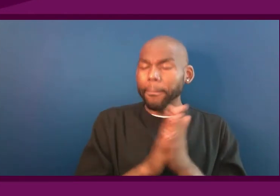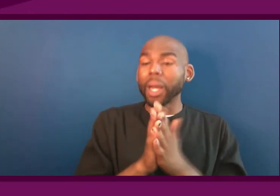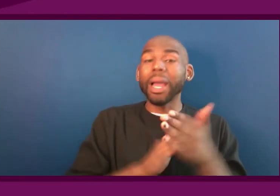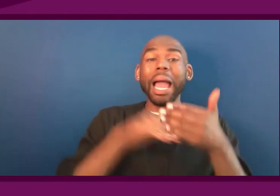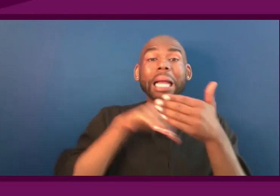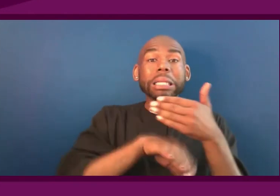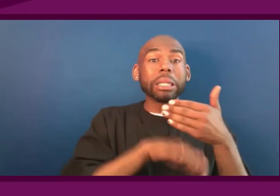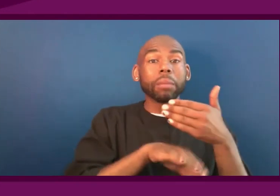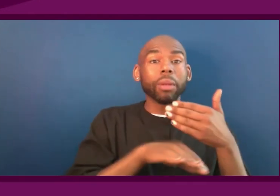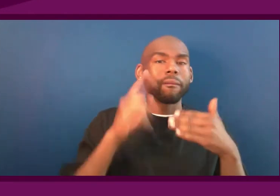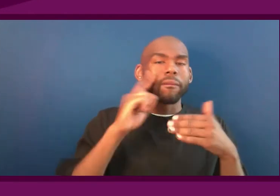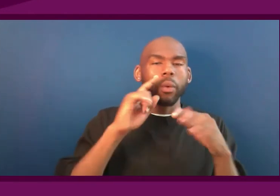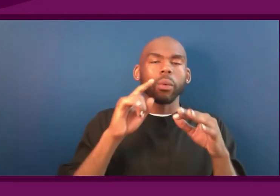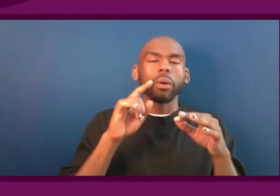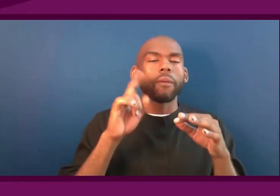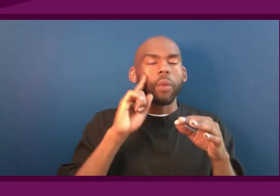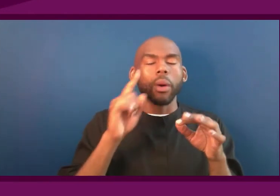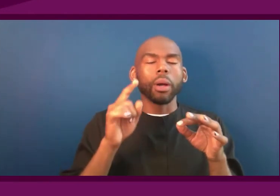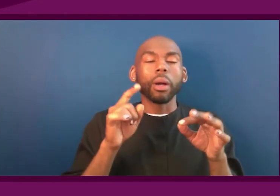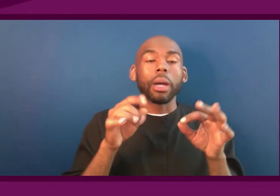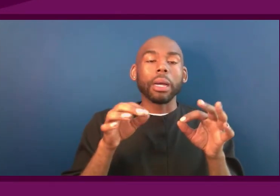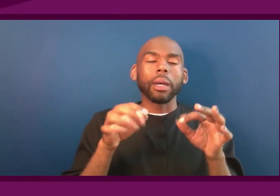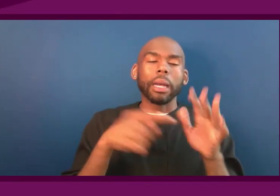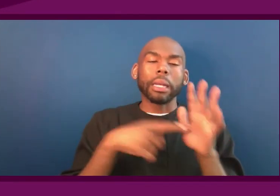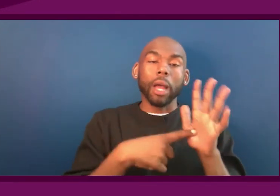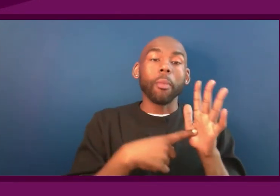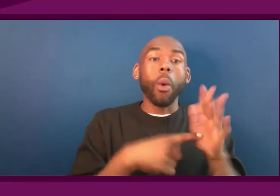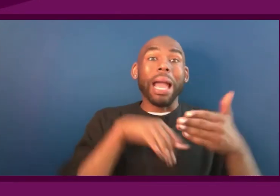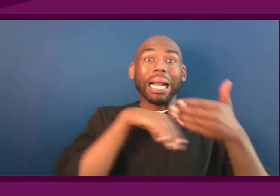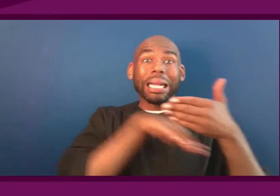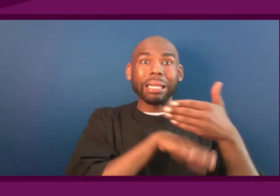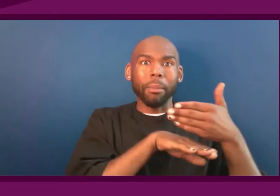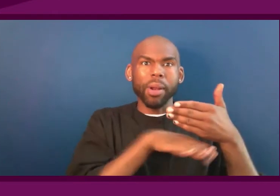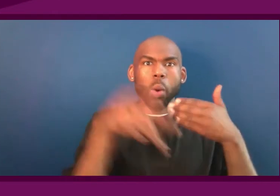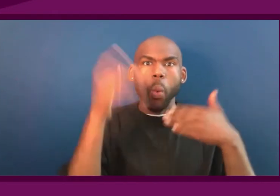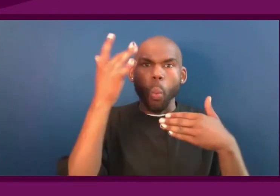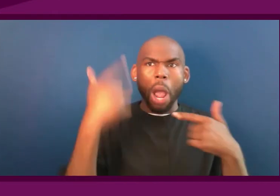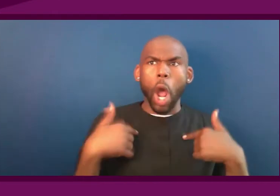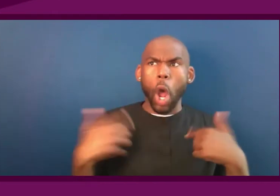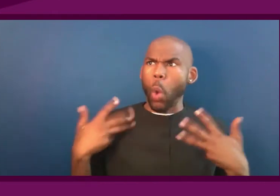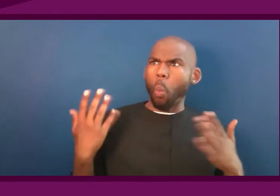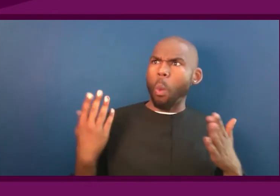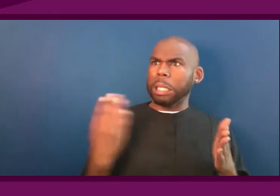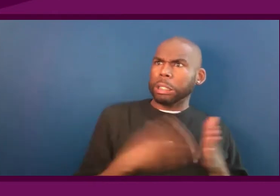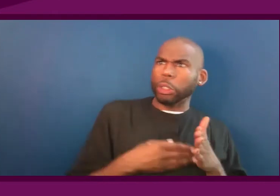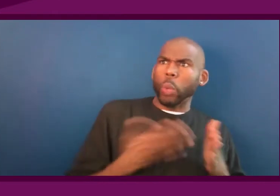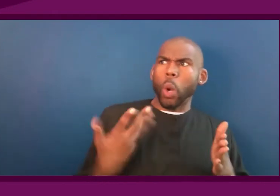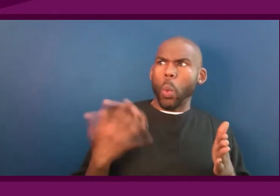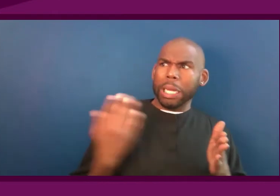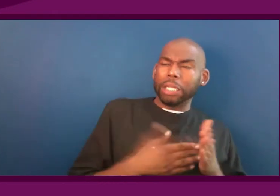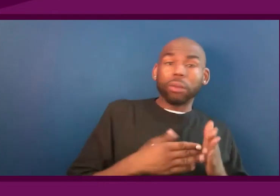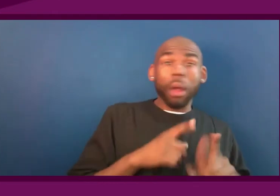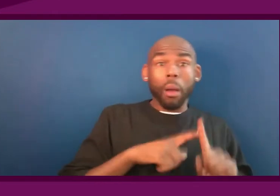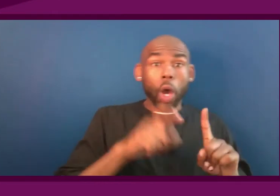what I continue to see is corporations just don't understand the moving parts. They don't understand